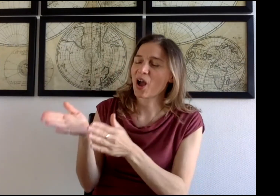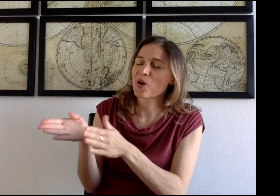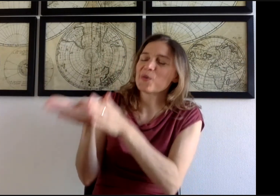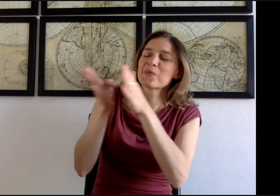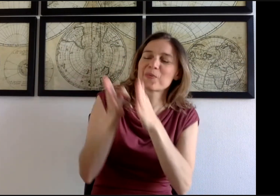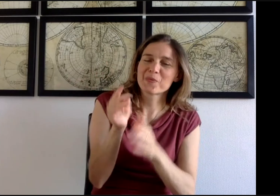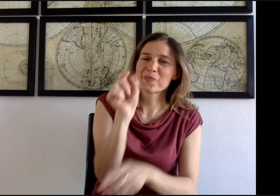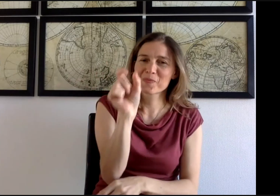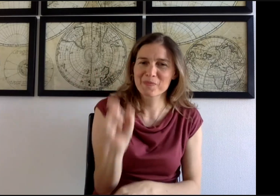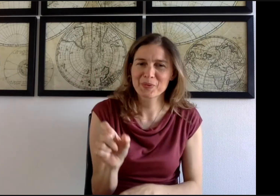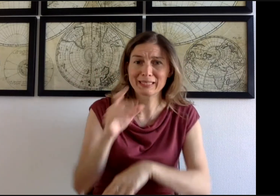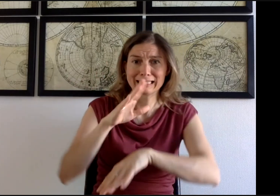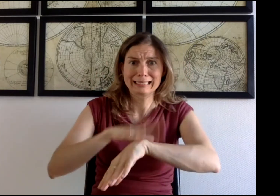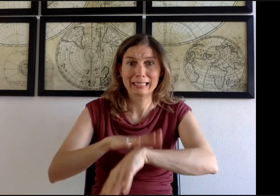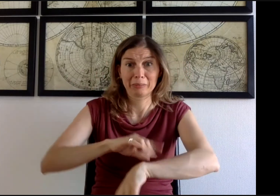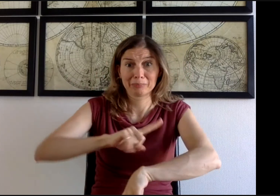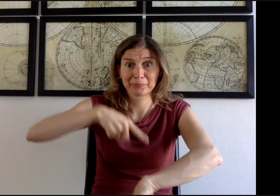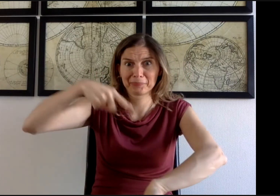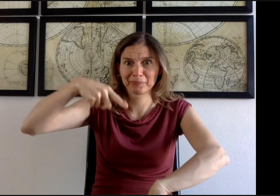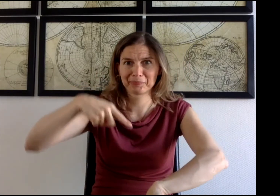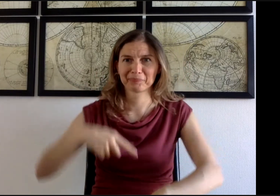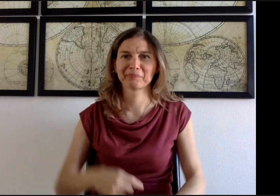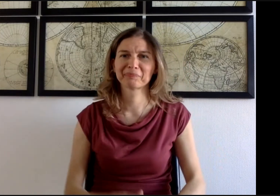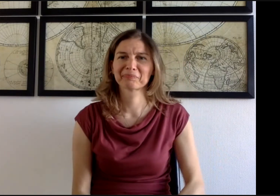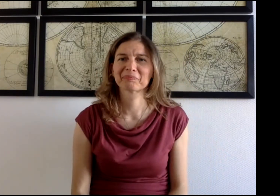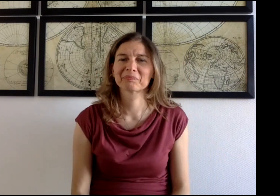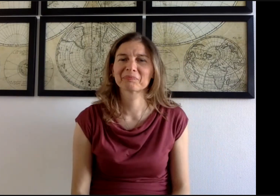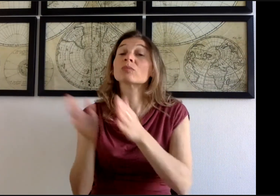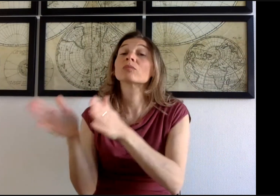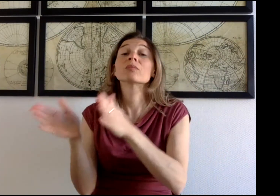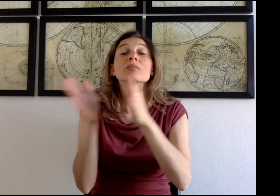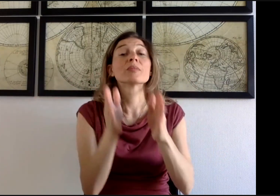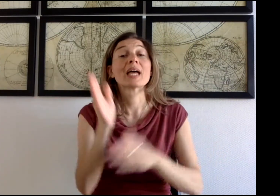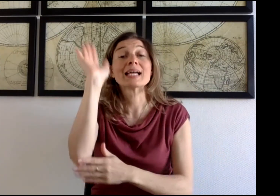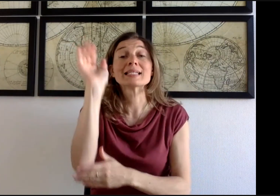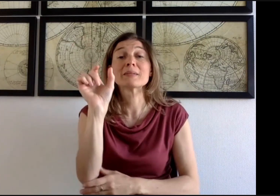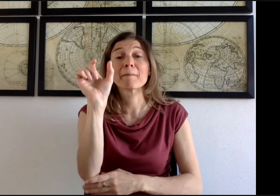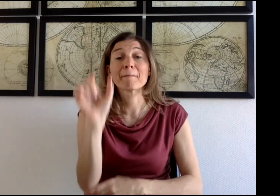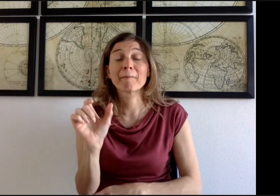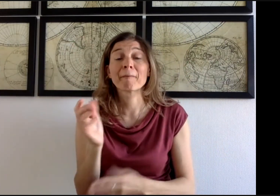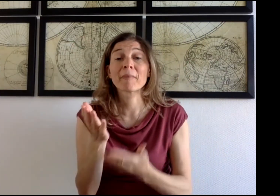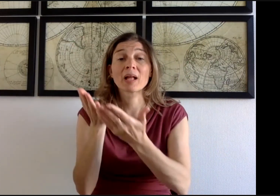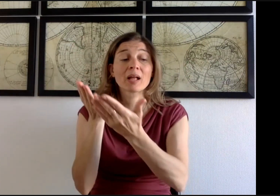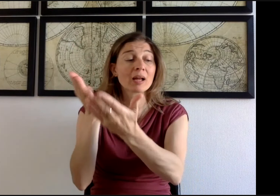as we're running out of time. The next speaker is Marcel Bobeldijk.